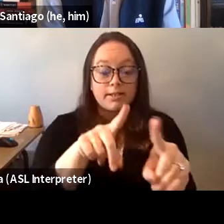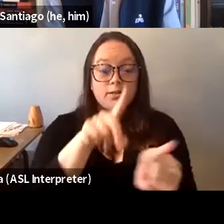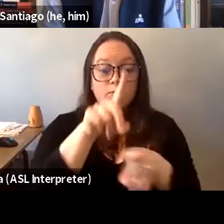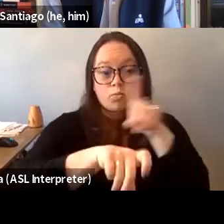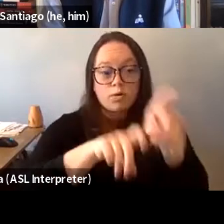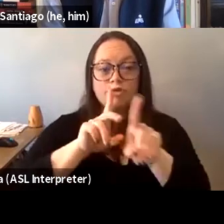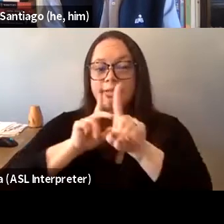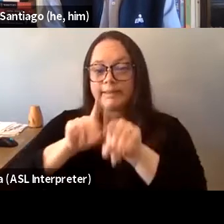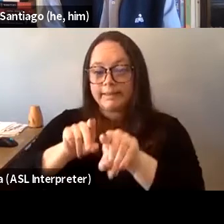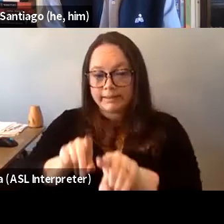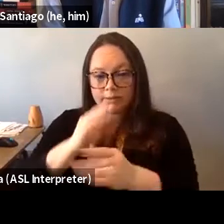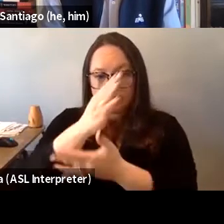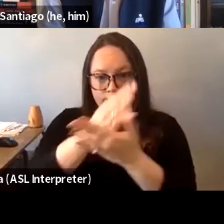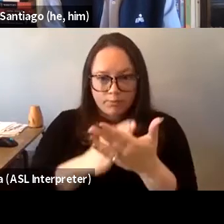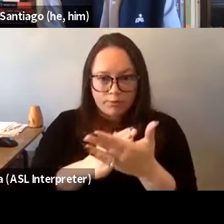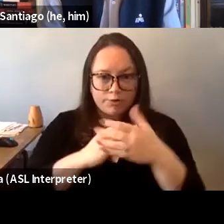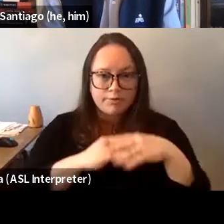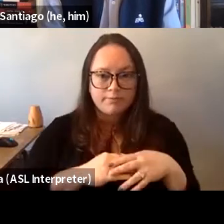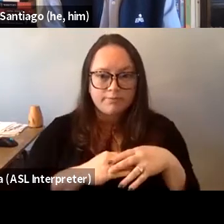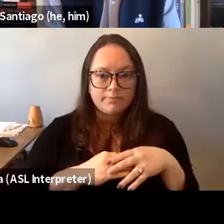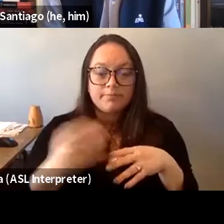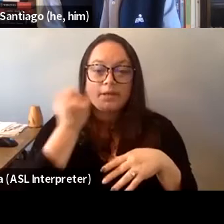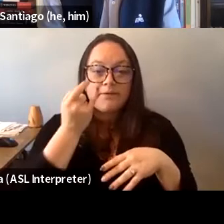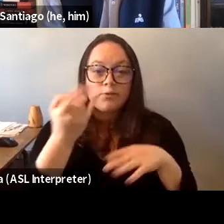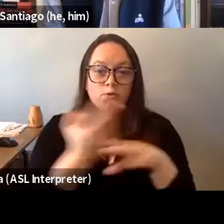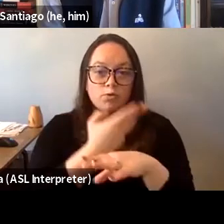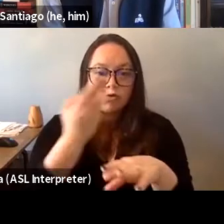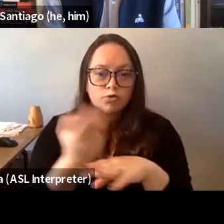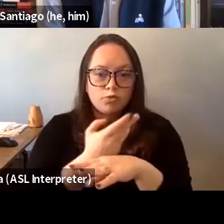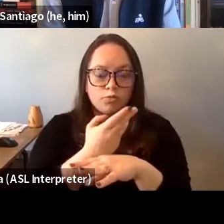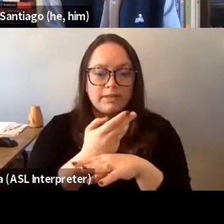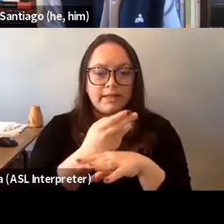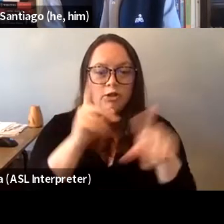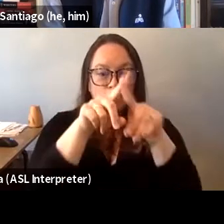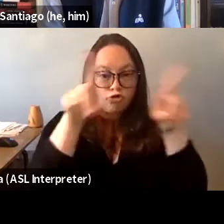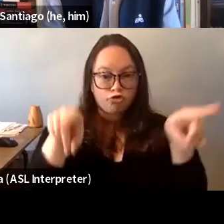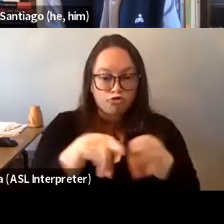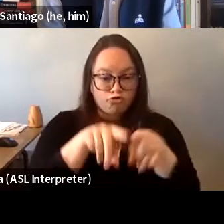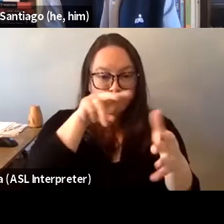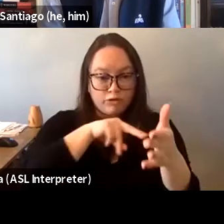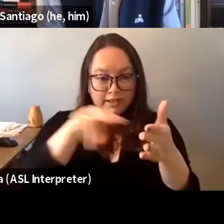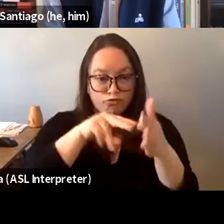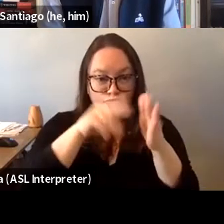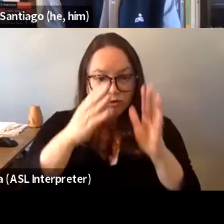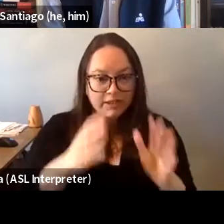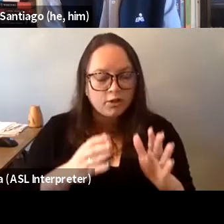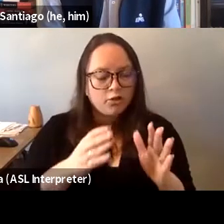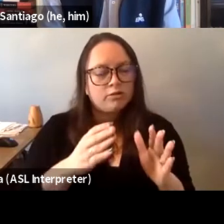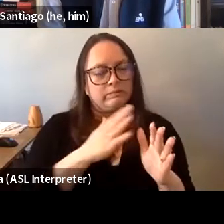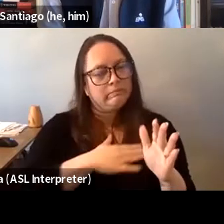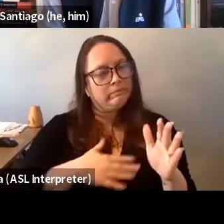screen readers. Try not to use the public chat unless you are having some kind of technical difficulty or want to ask a